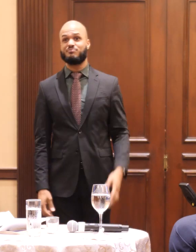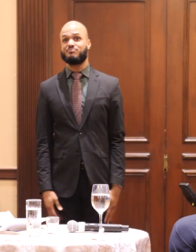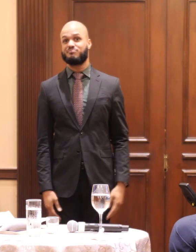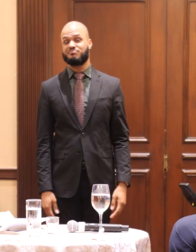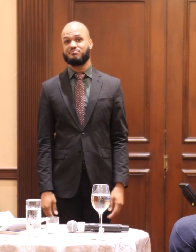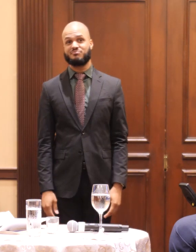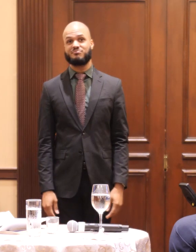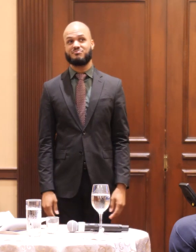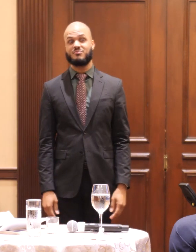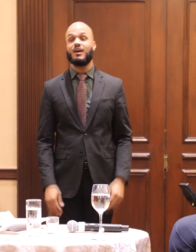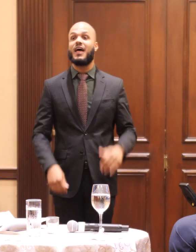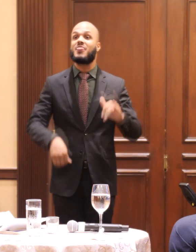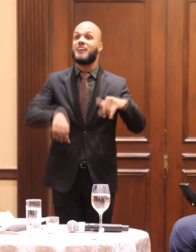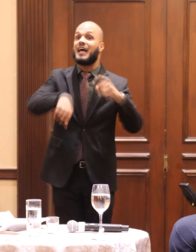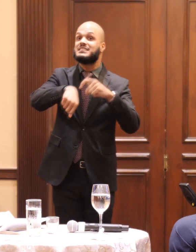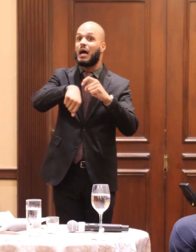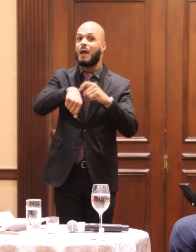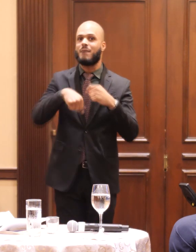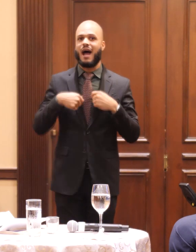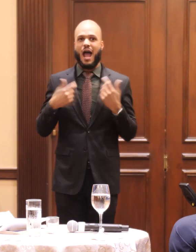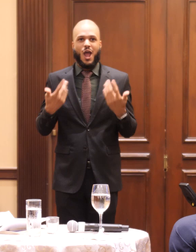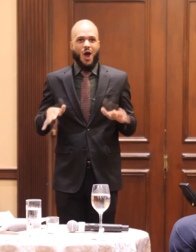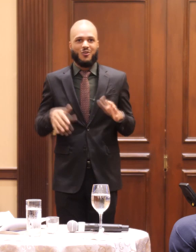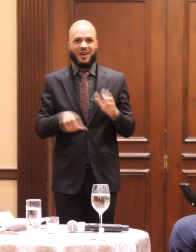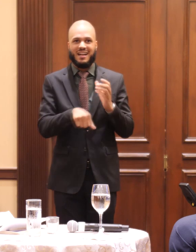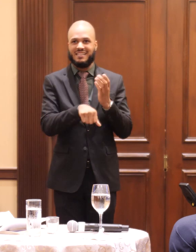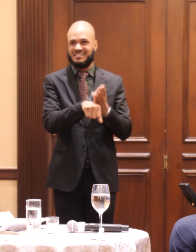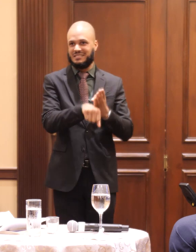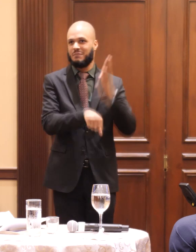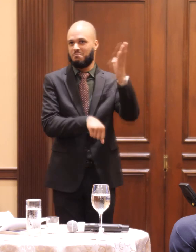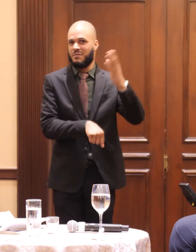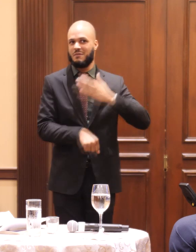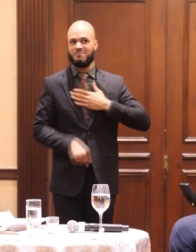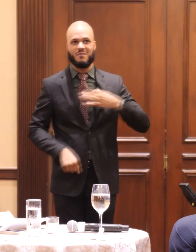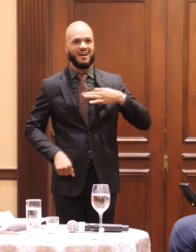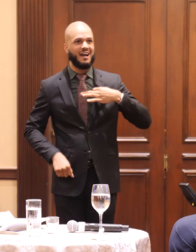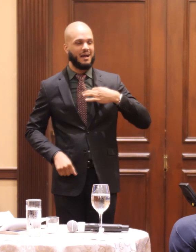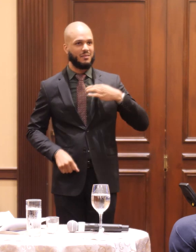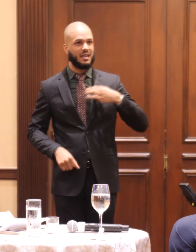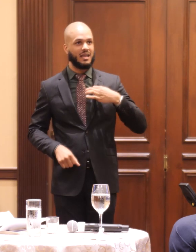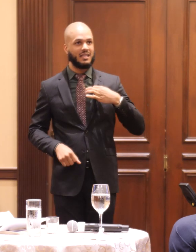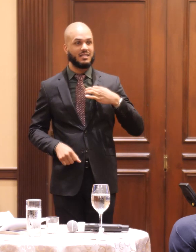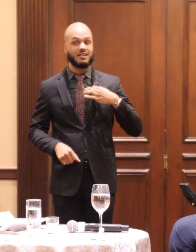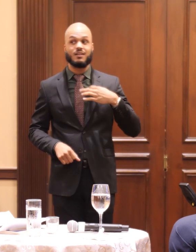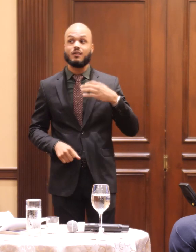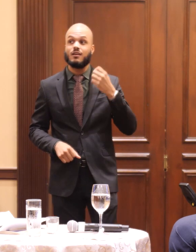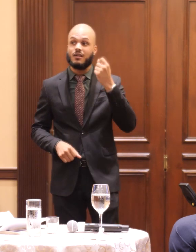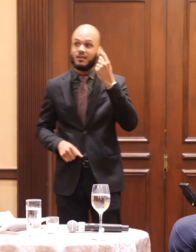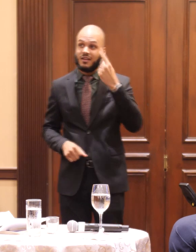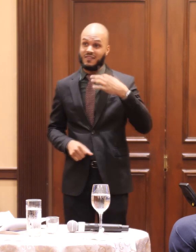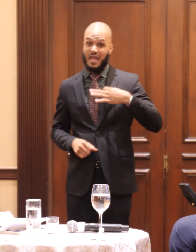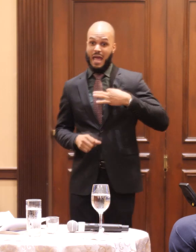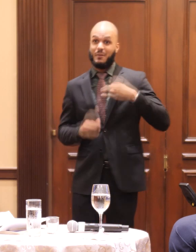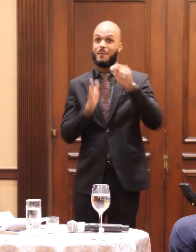Well by that time, I had already submitted my application and the application period had closed.